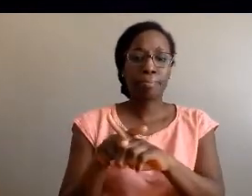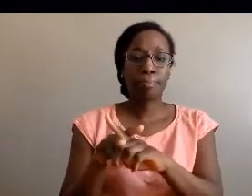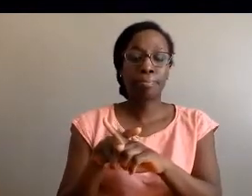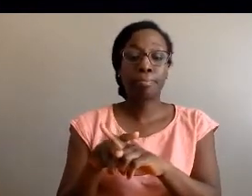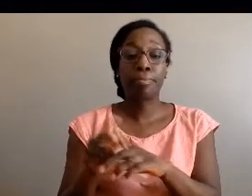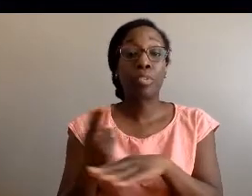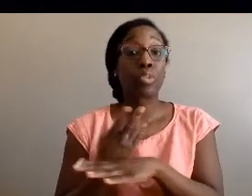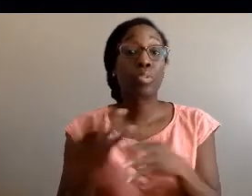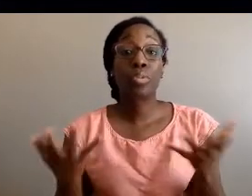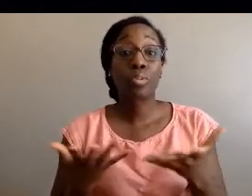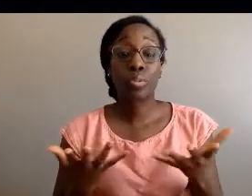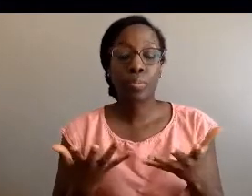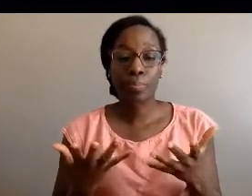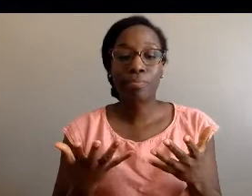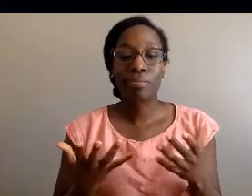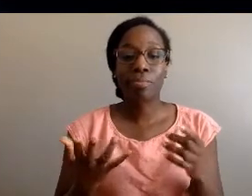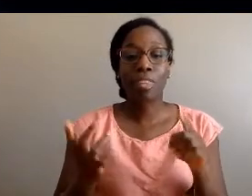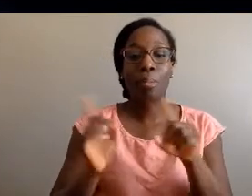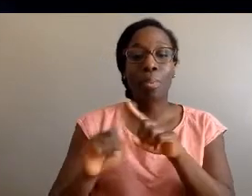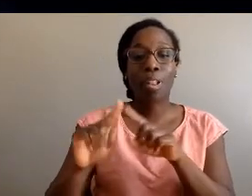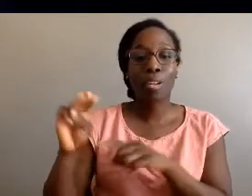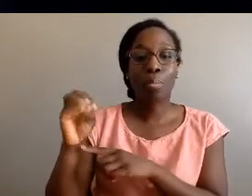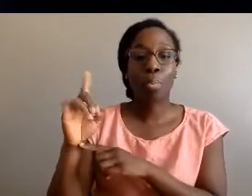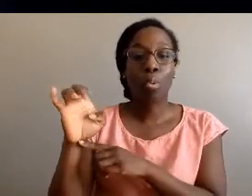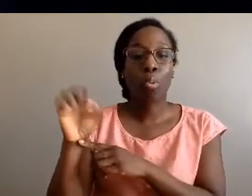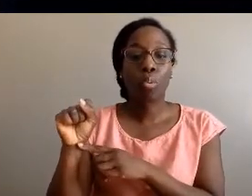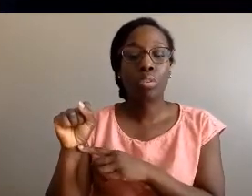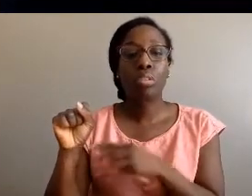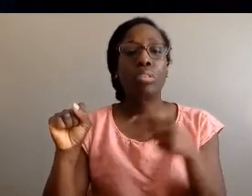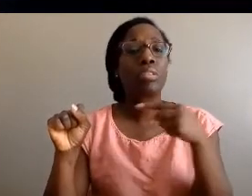As you probably noticed, this presentation is a multimodal one.